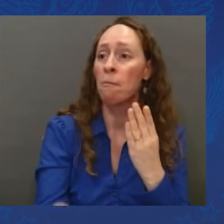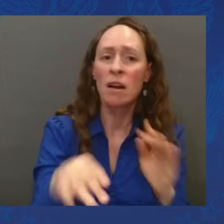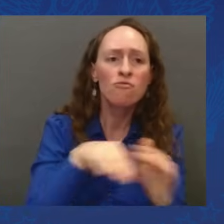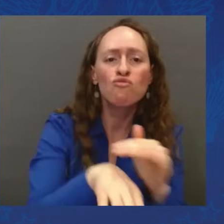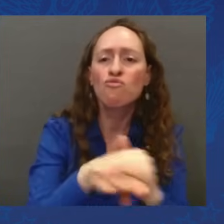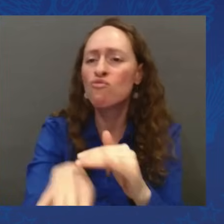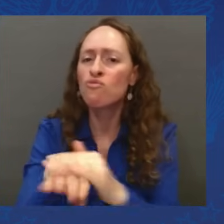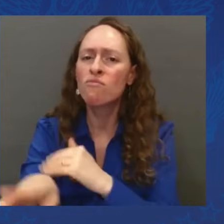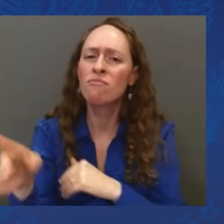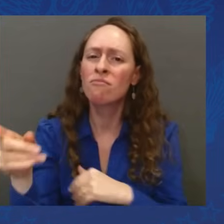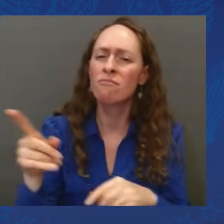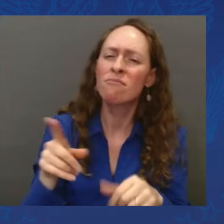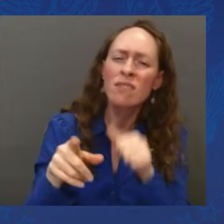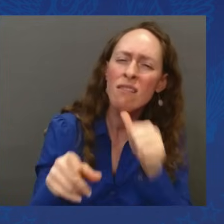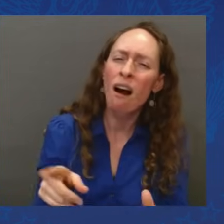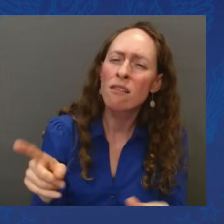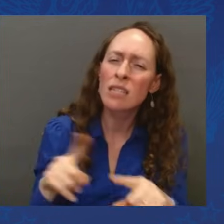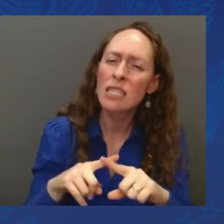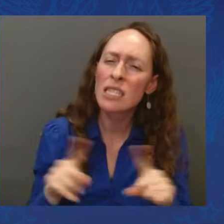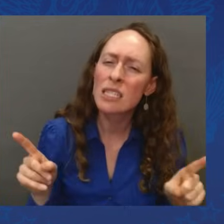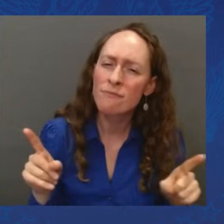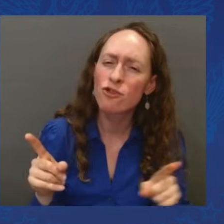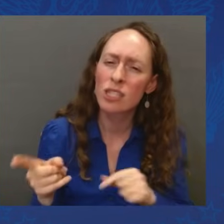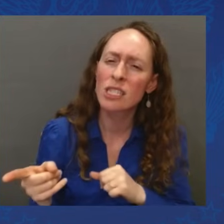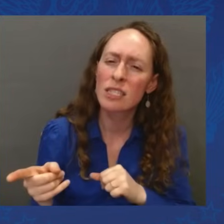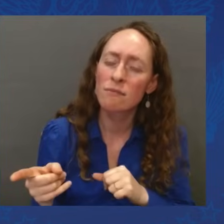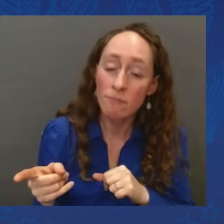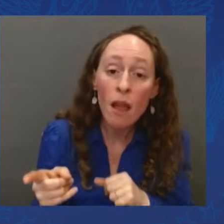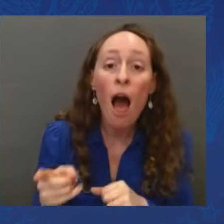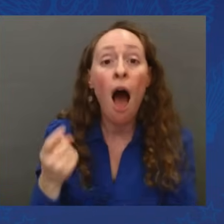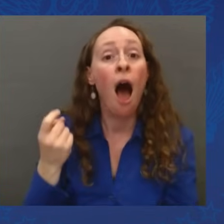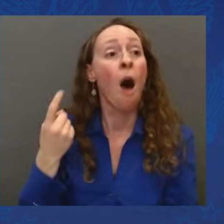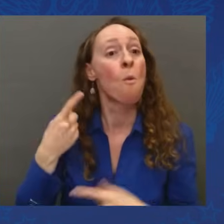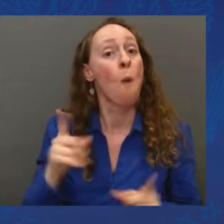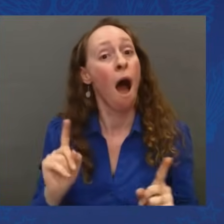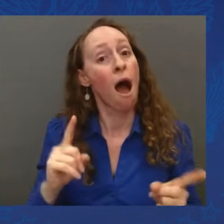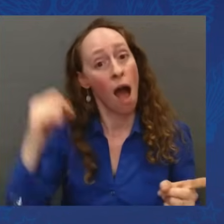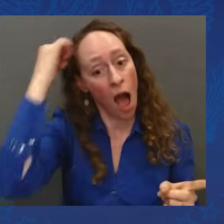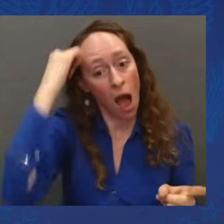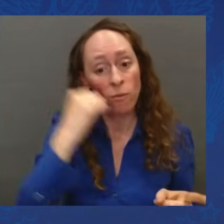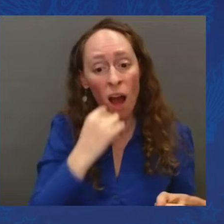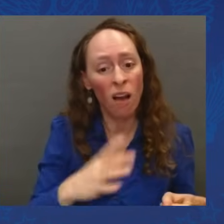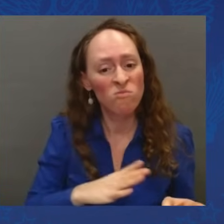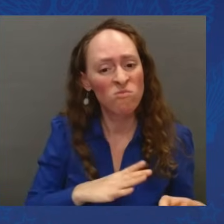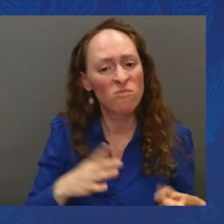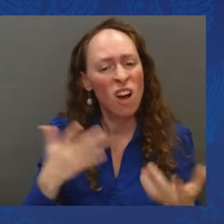And this is a terrible dilemma. So, what do you do?